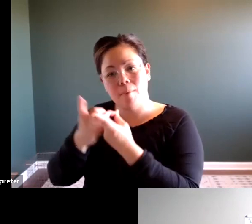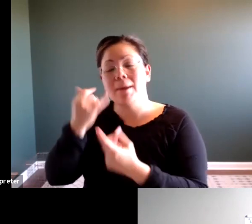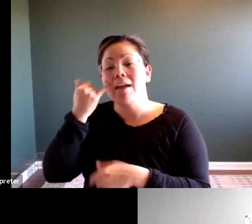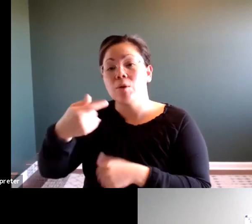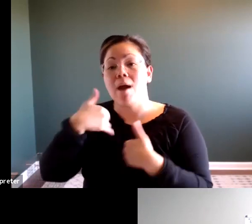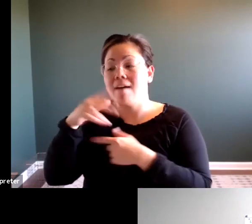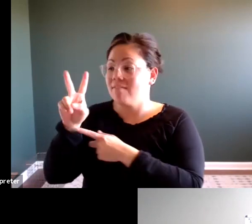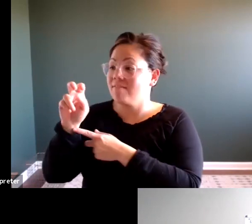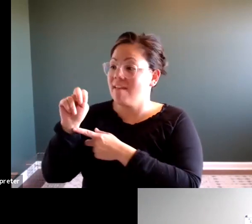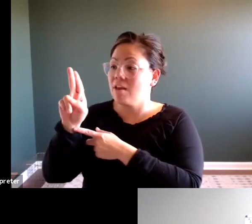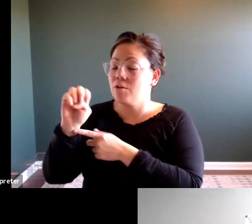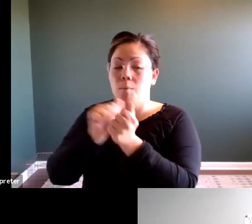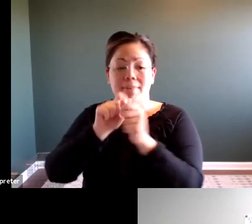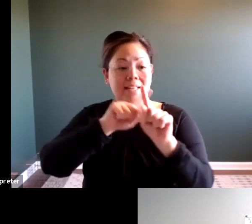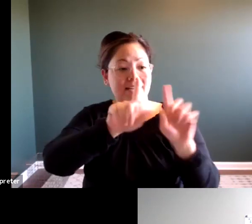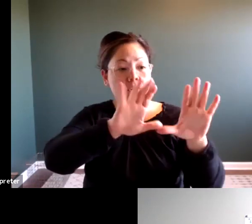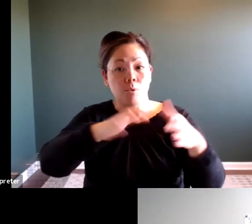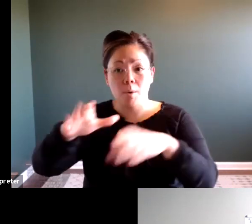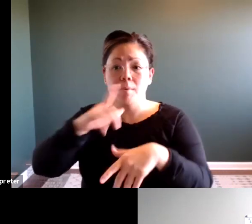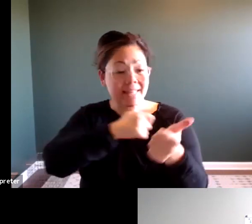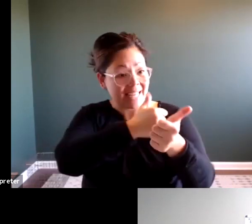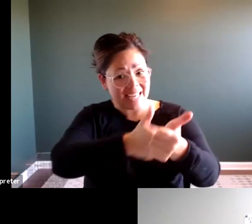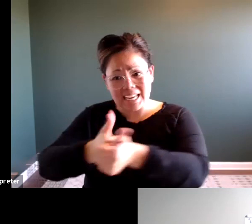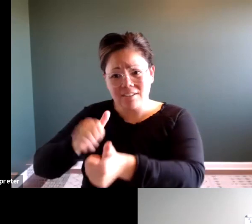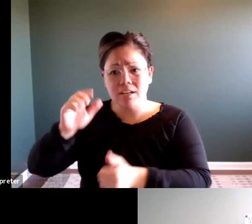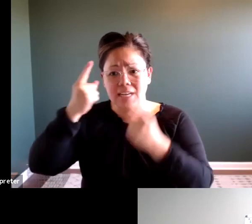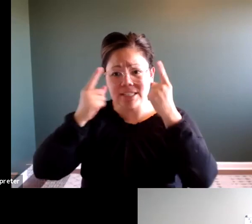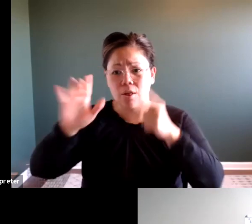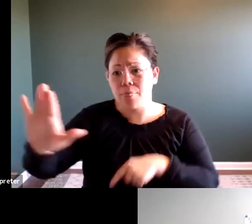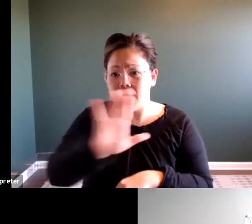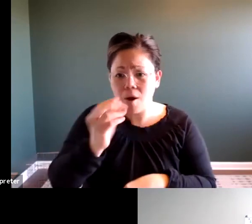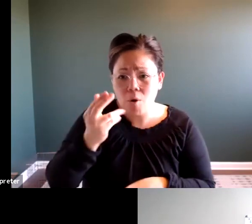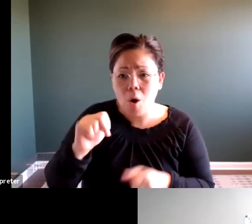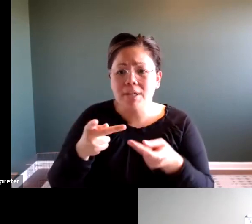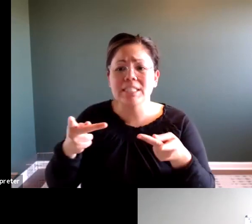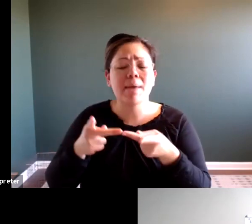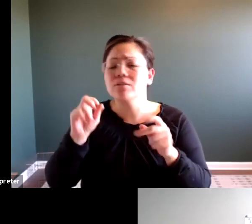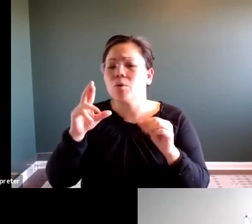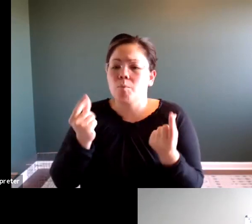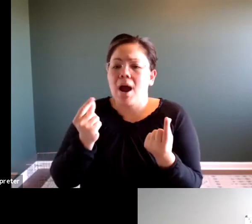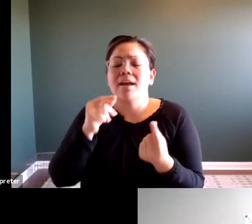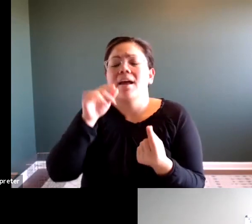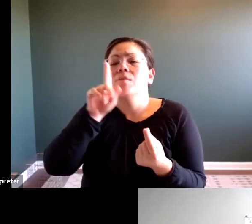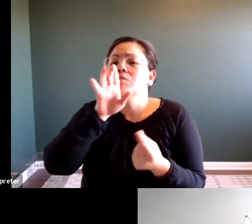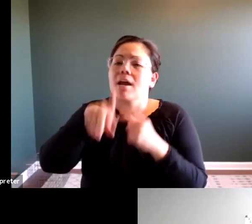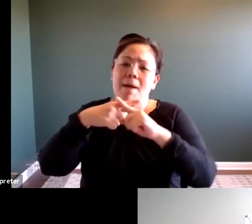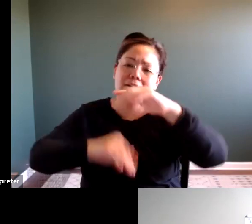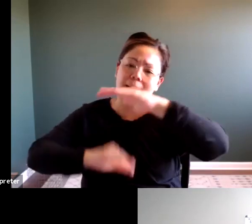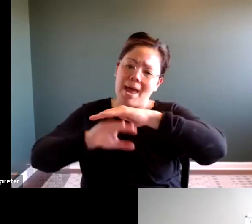that you know, could, are each of those considered its own venue right, its own space where and that's really what the capacities are for for spaces.